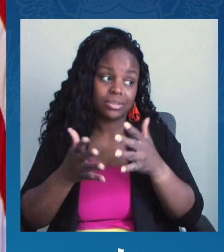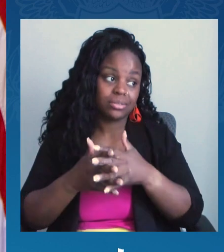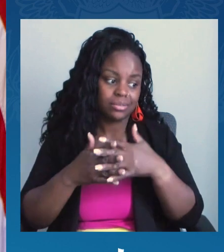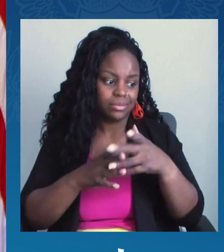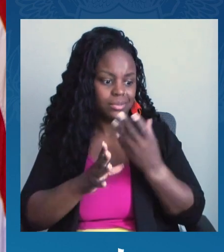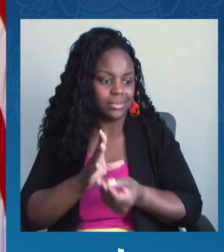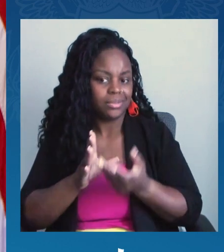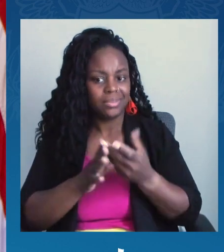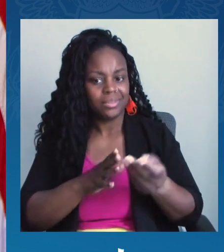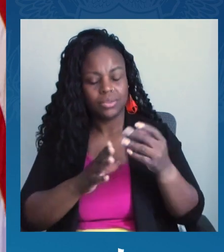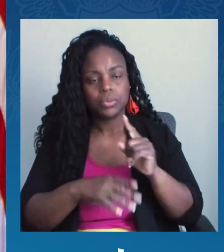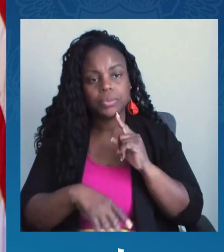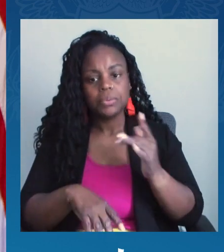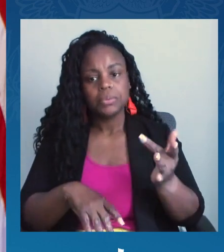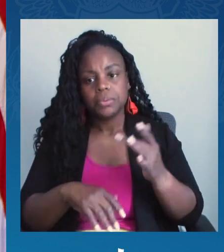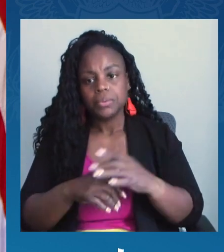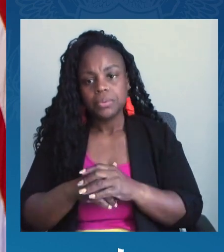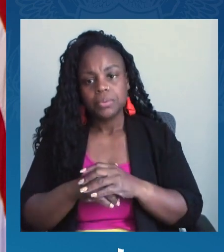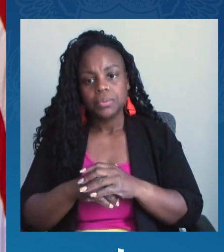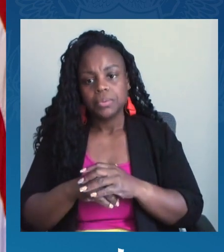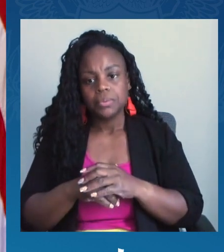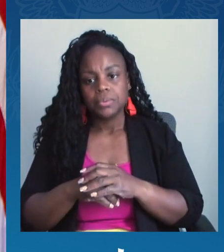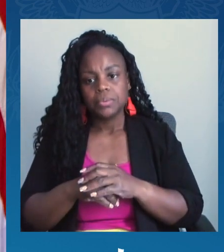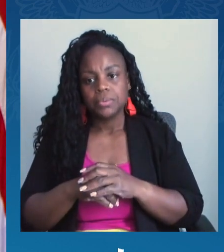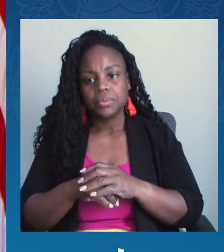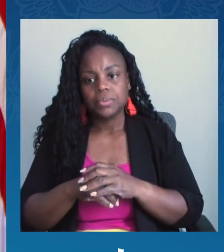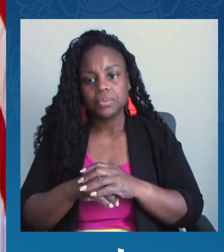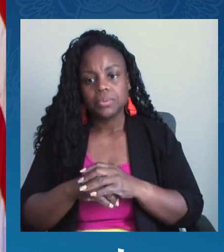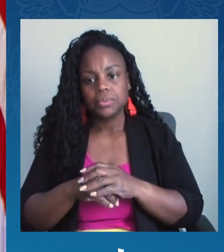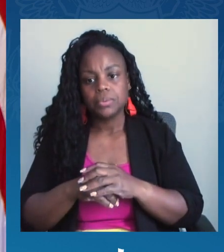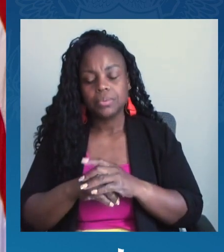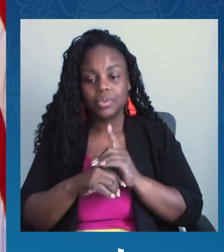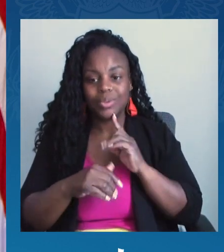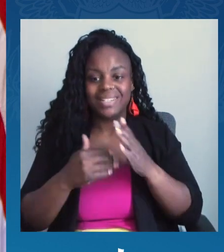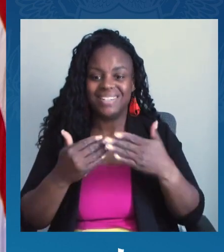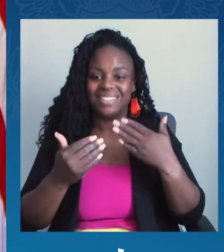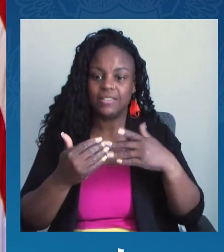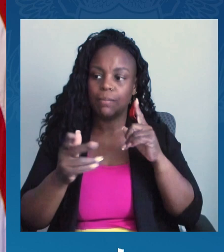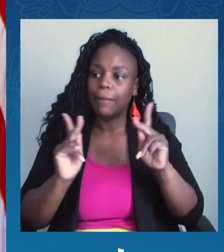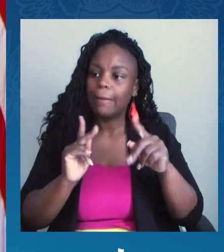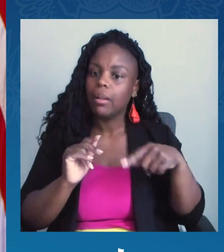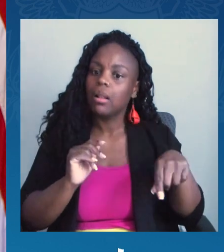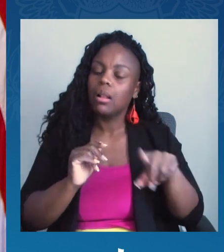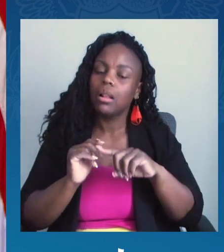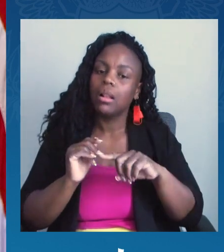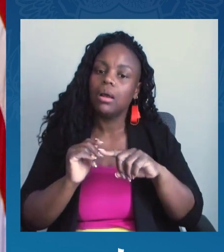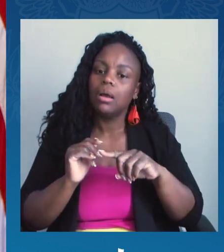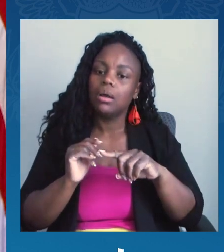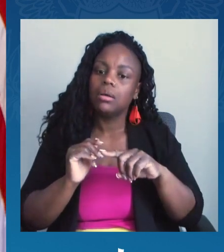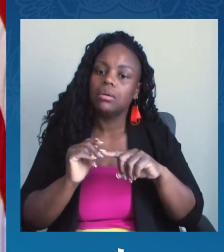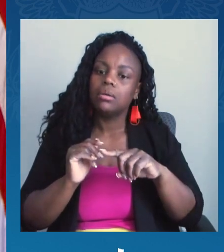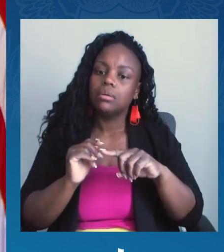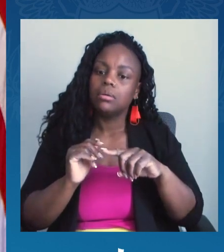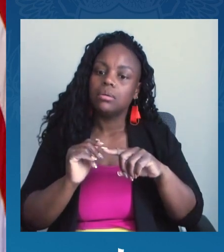And it is too easy for too many people, too, in particular when we look at these mass shootings in school.